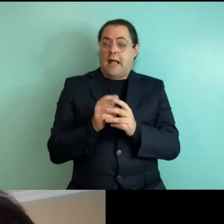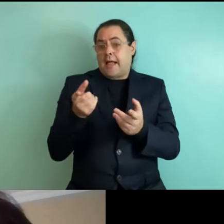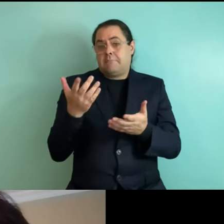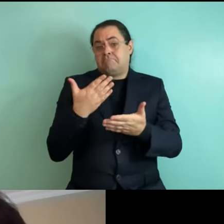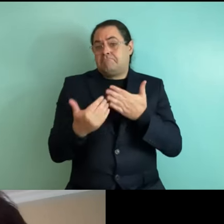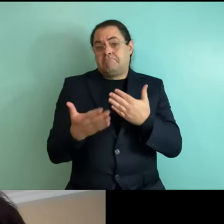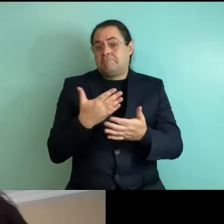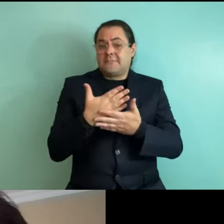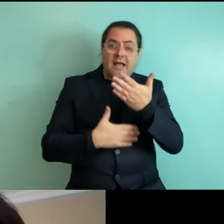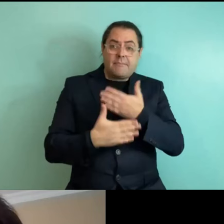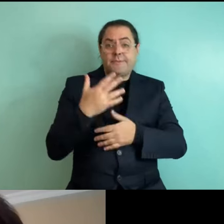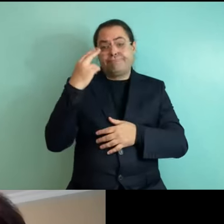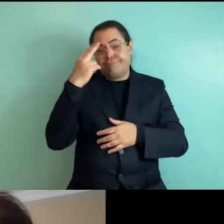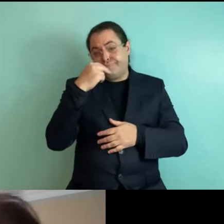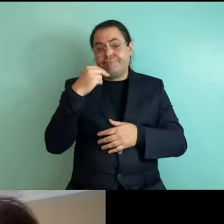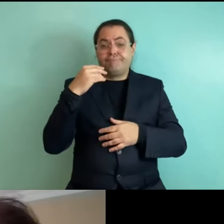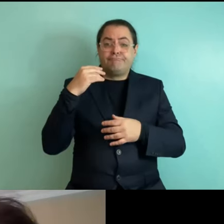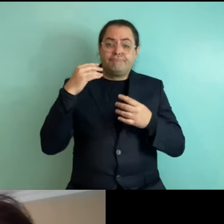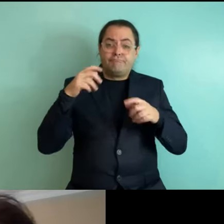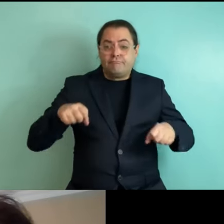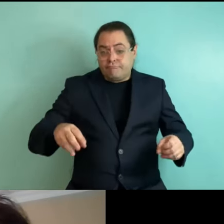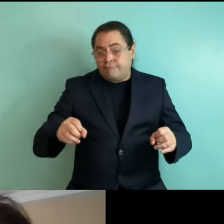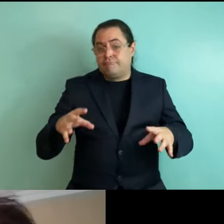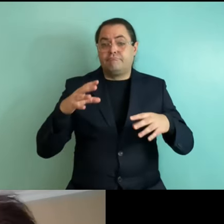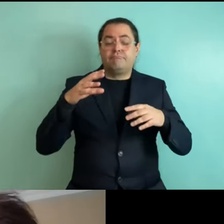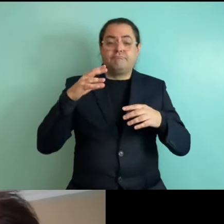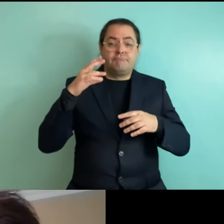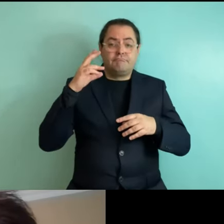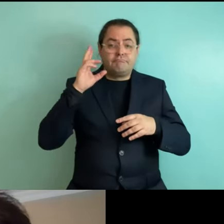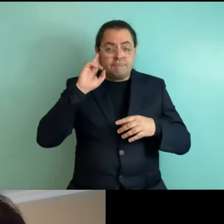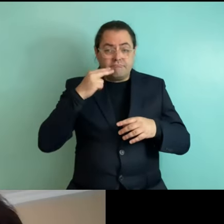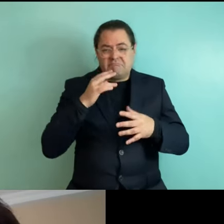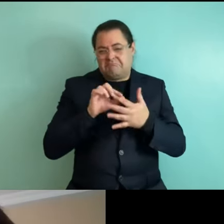show, you don't remove you do matter the Beatles, music, disability NoSQL be does it associated